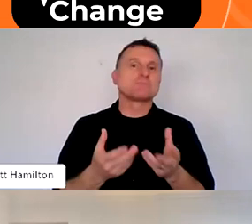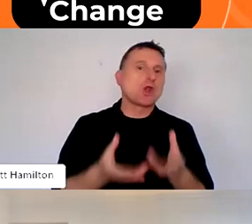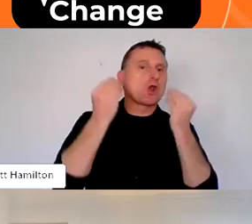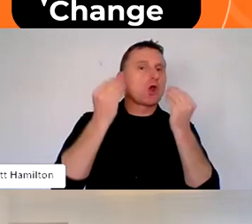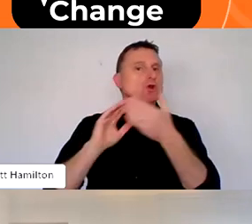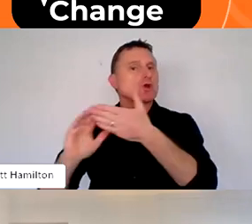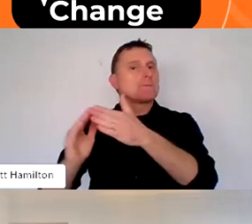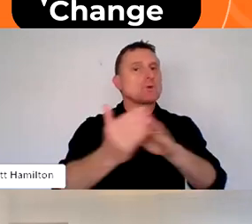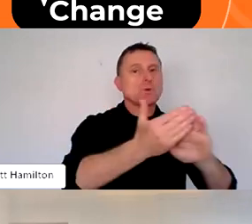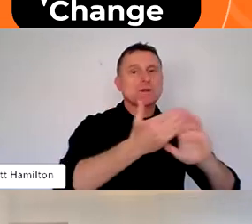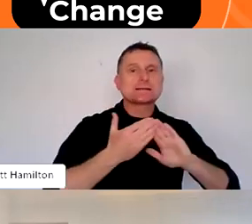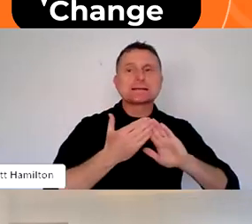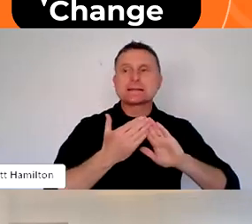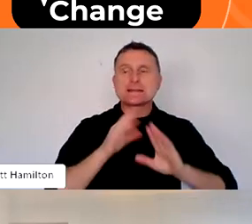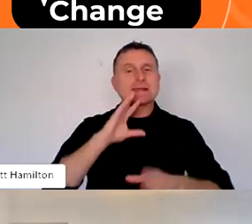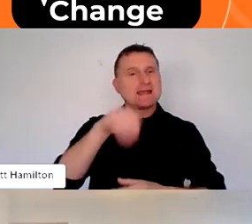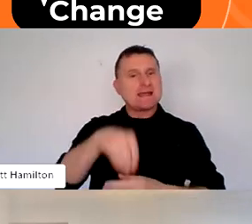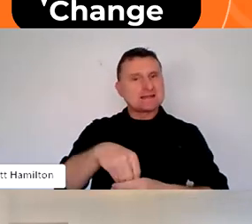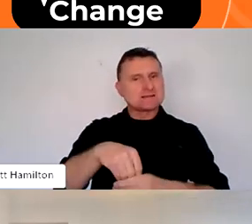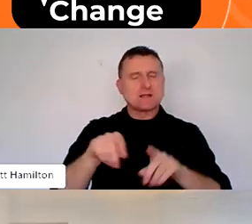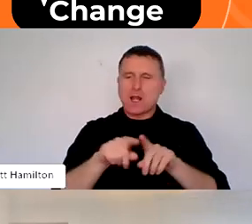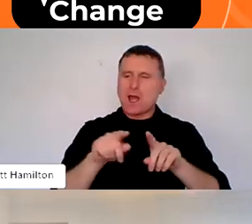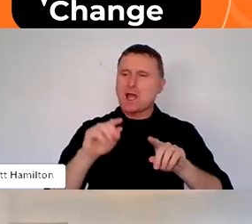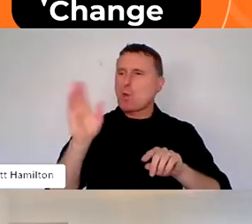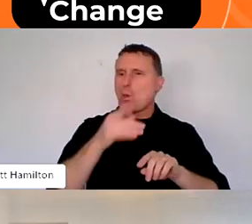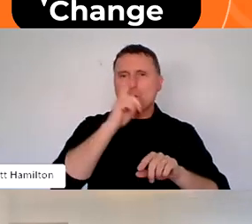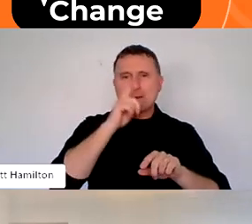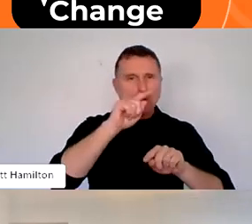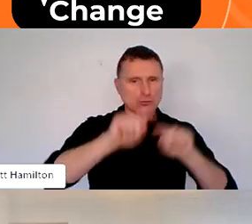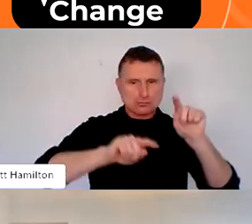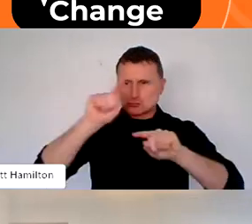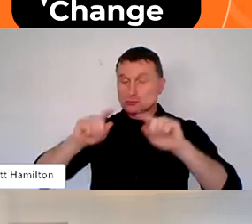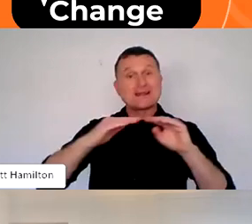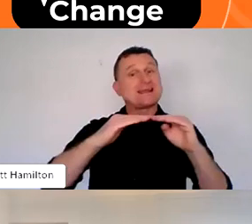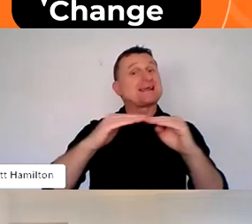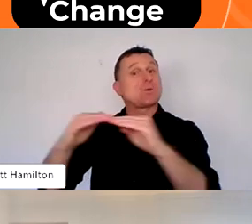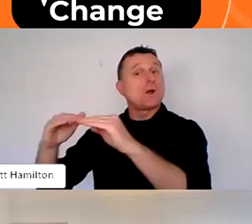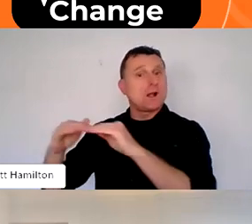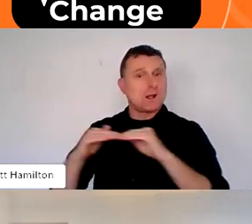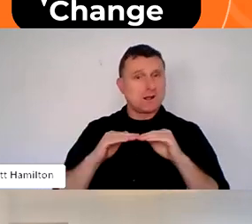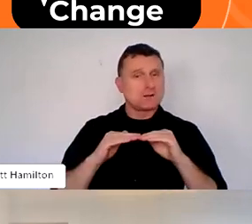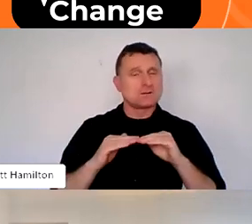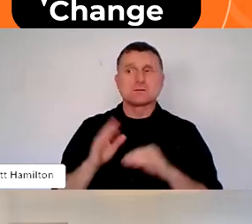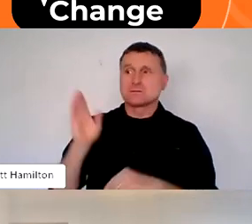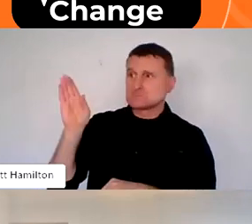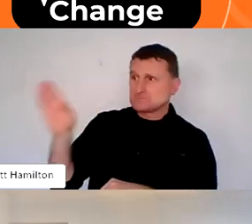of equals. He claims that our ability to enter into fully personal relations